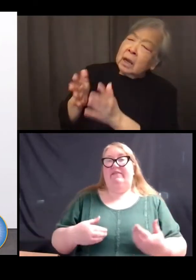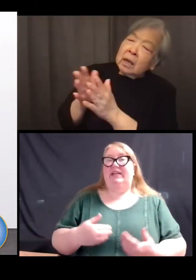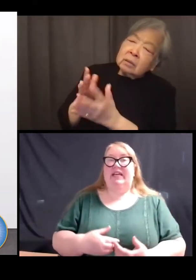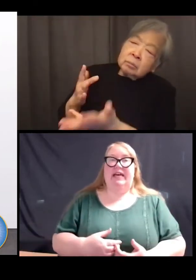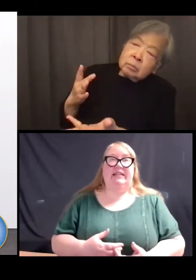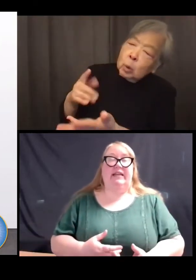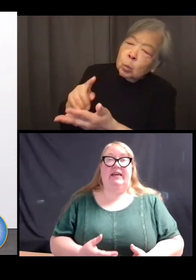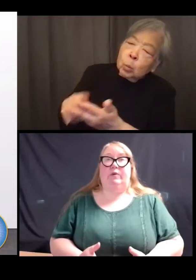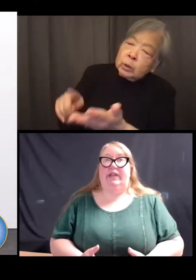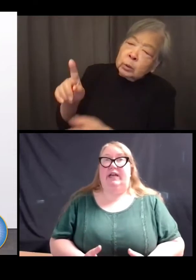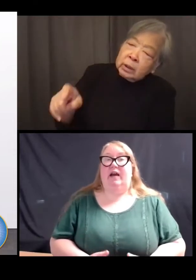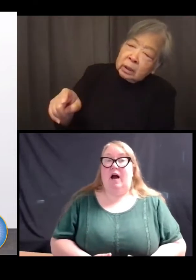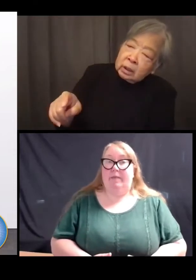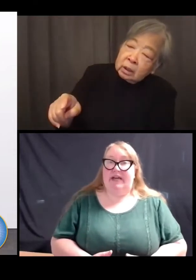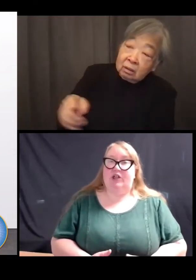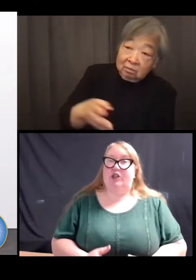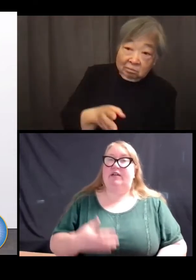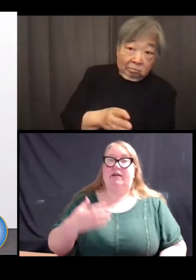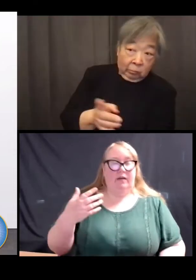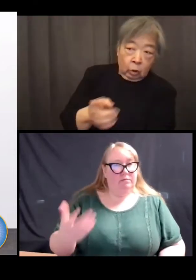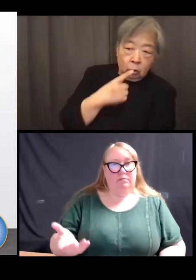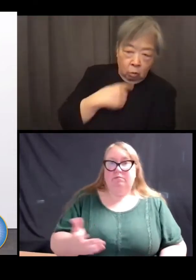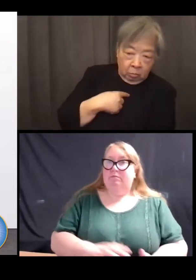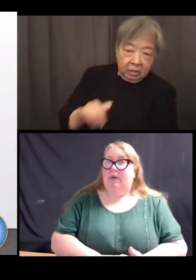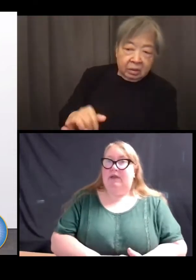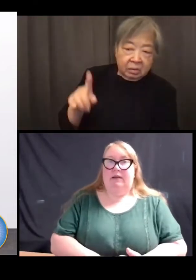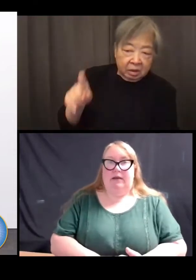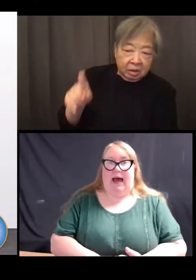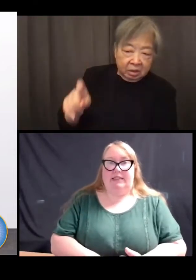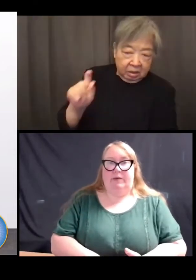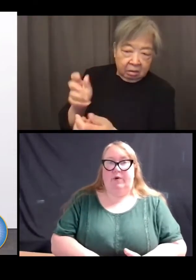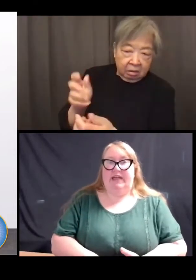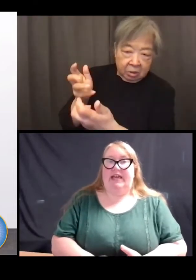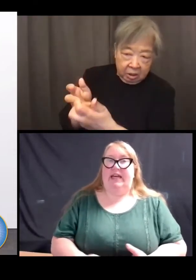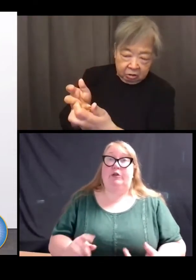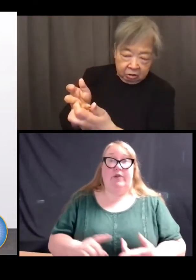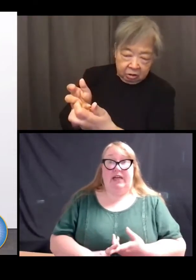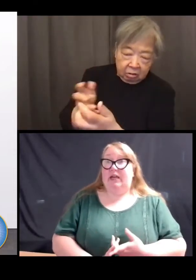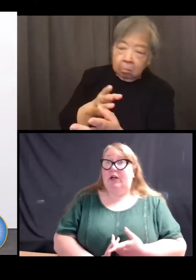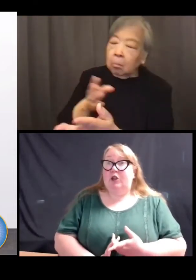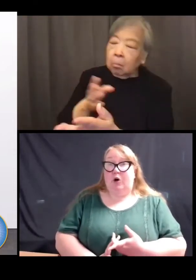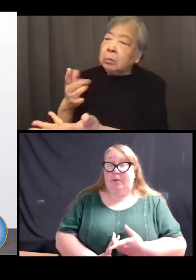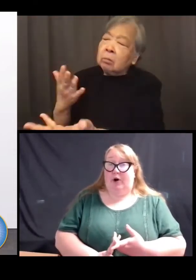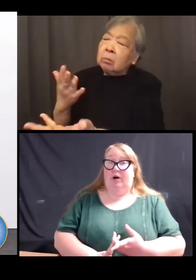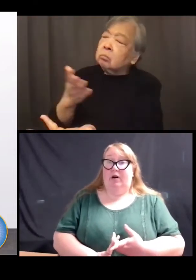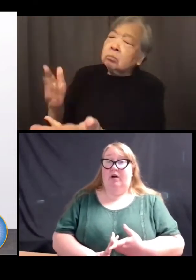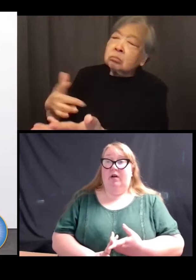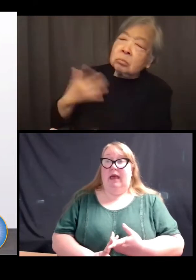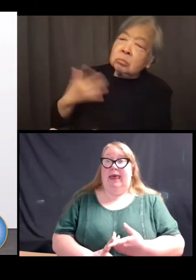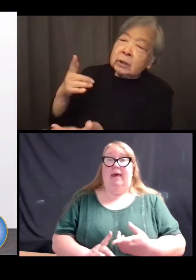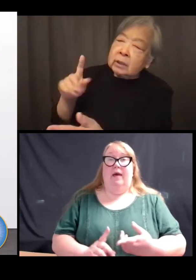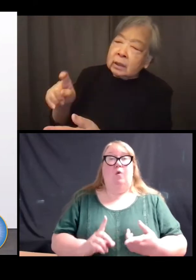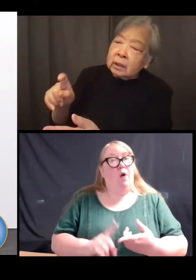indicated they need an accommodation ask them what do they need Do they need an interpreter?